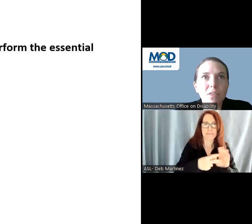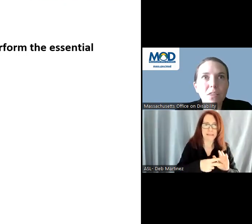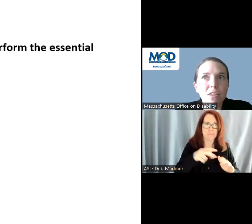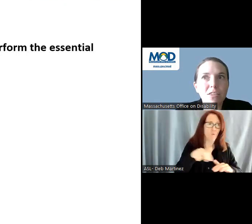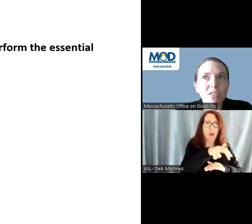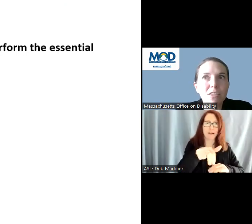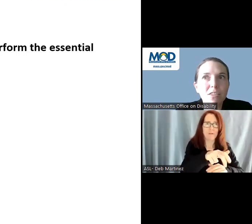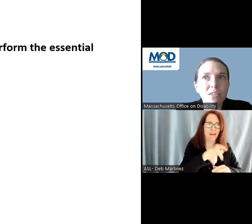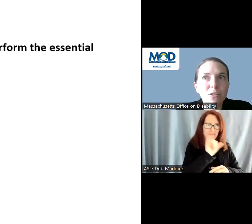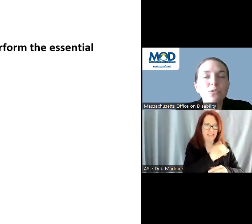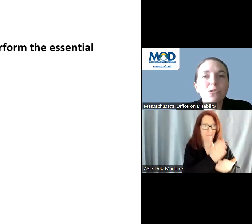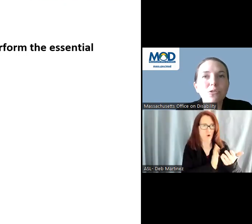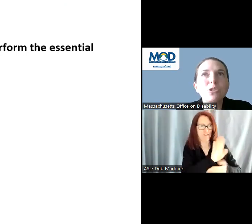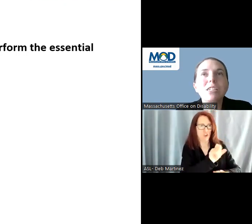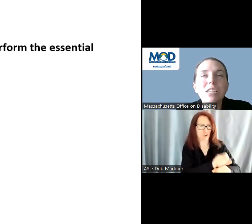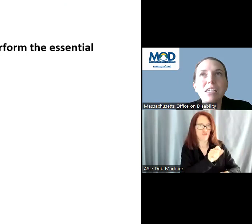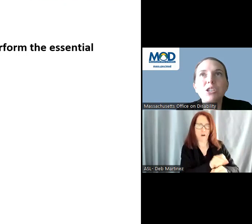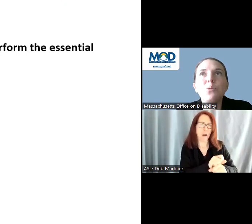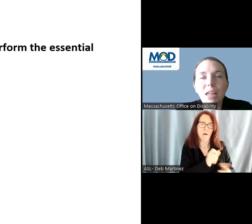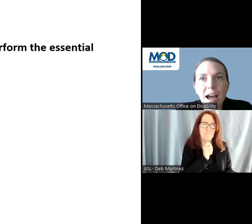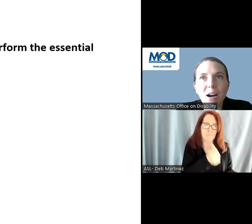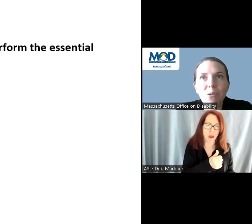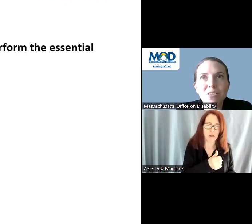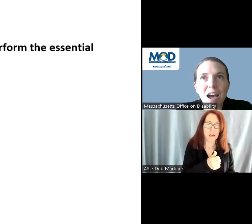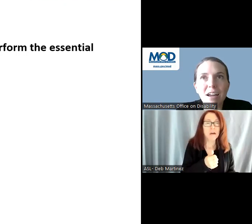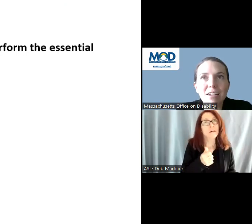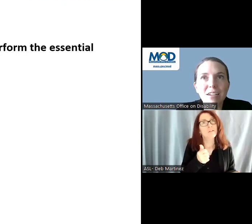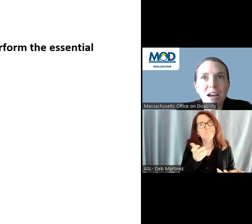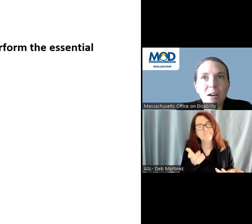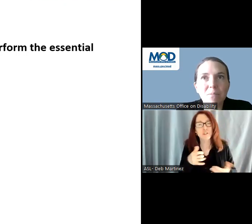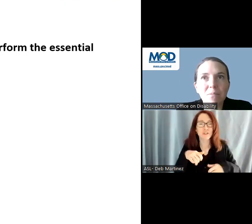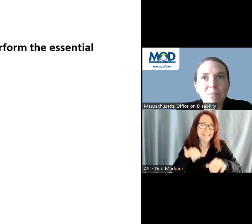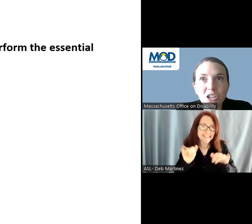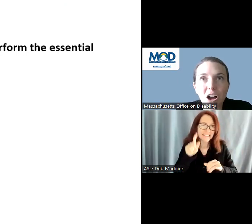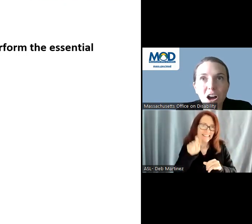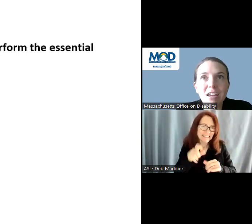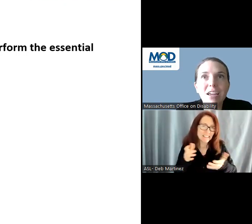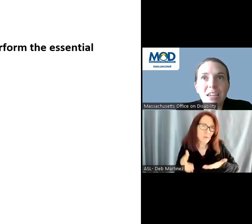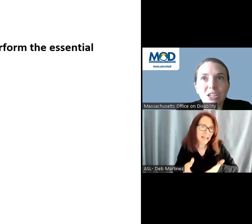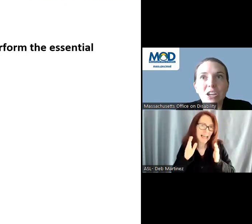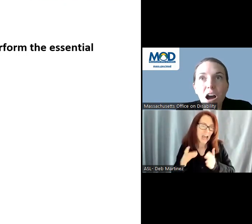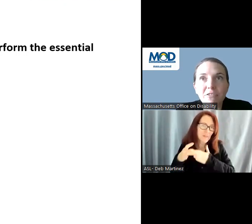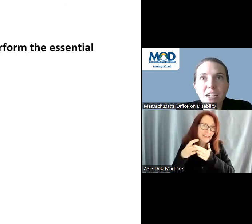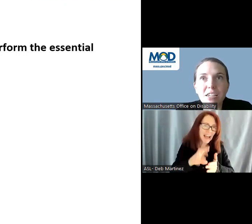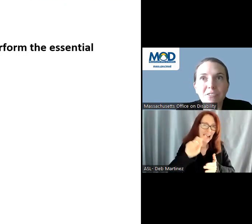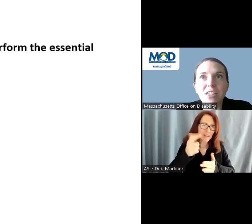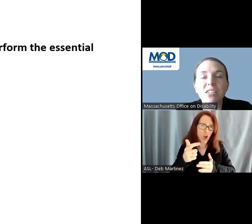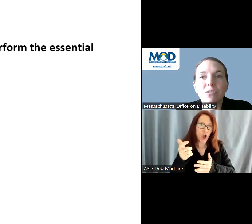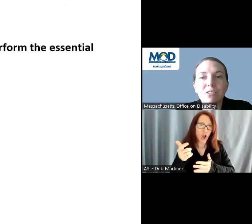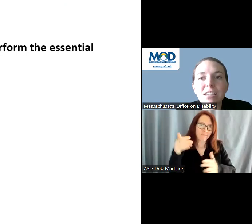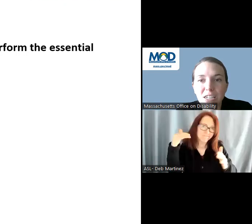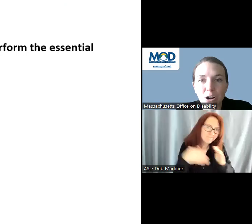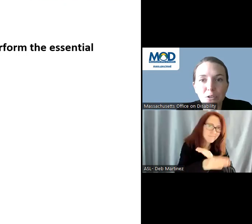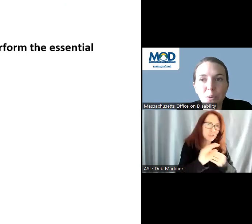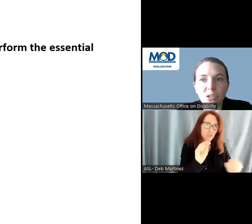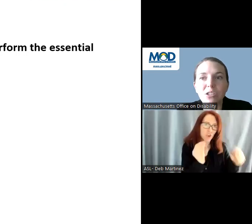you still need to allow that guide dog into the office if it's necessary for the